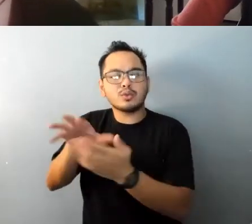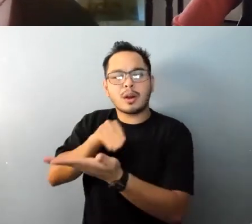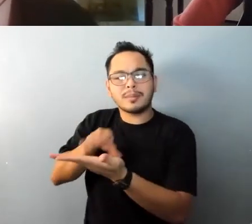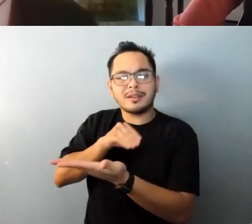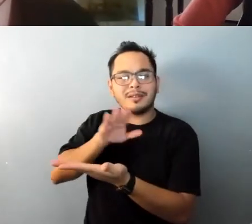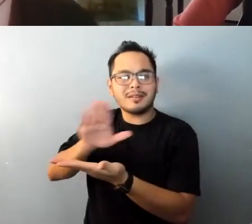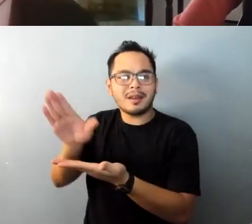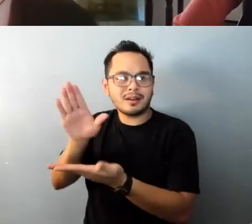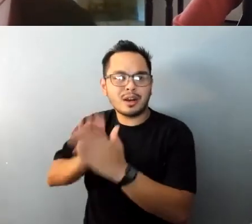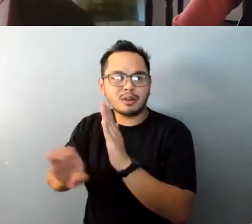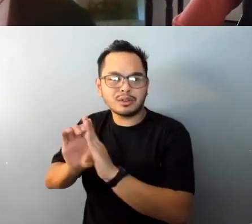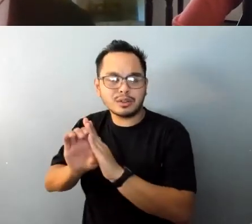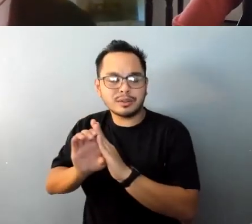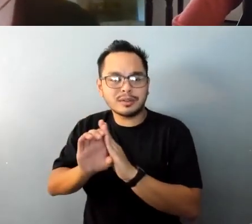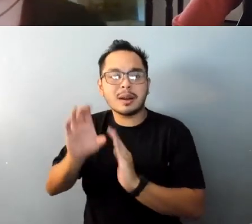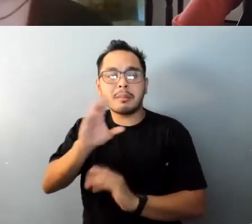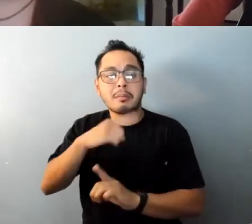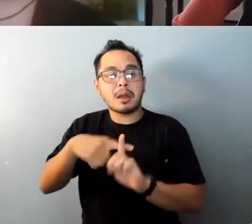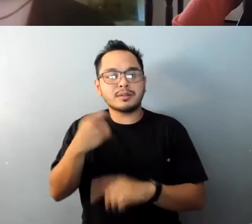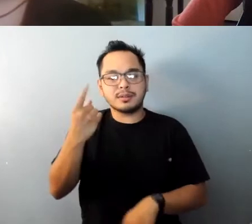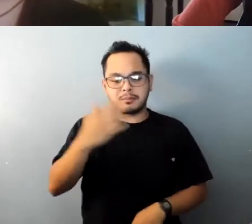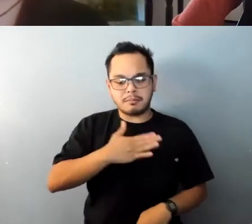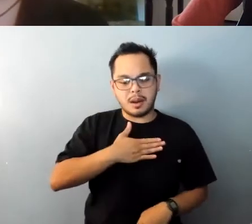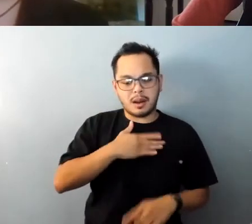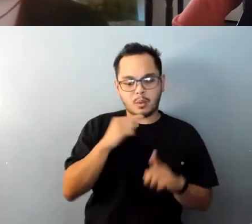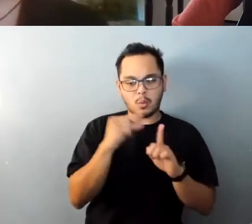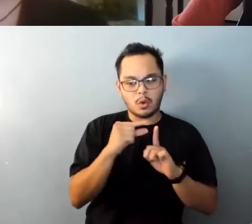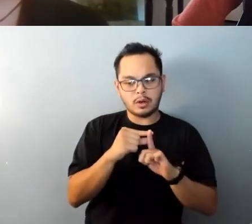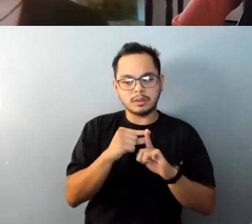am the writer and those are my words. Those are absolutely all mine.